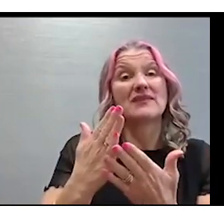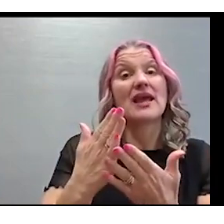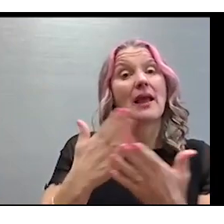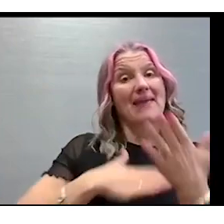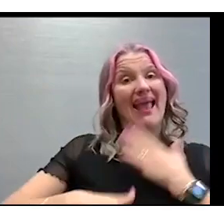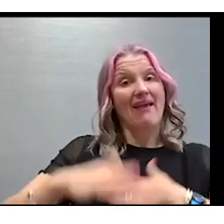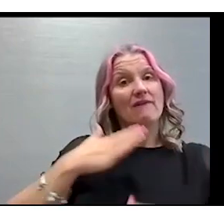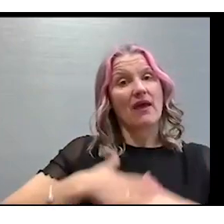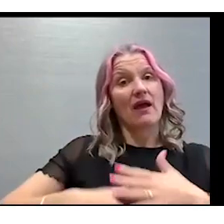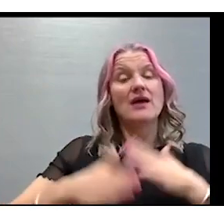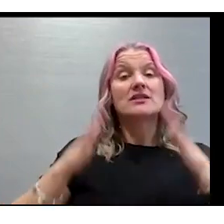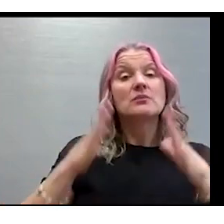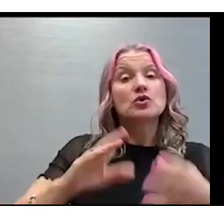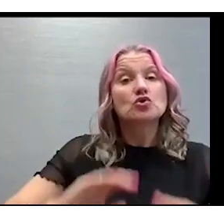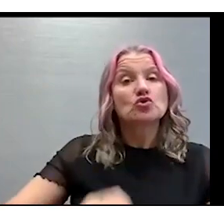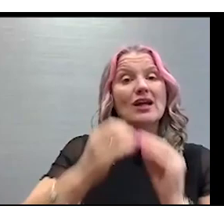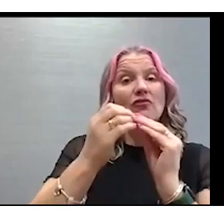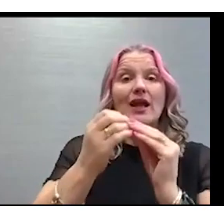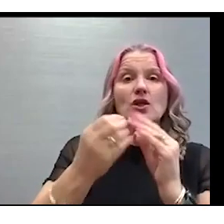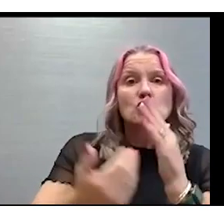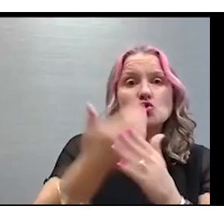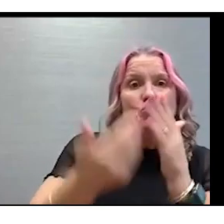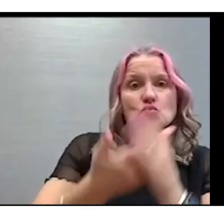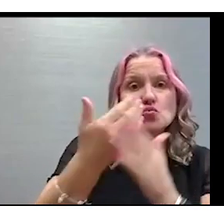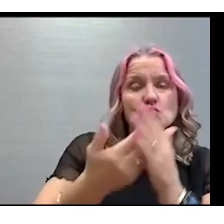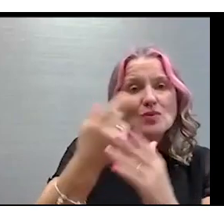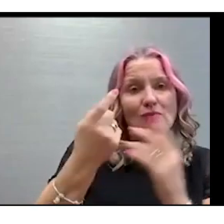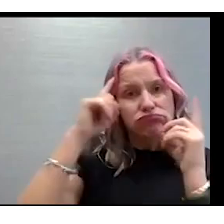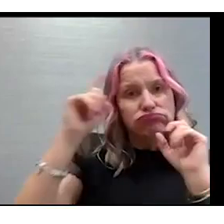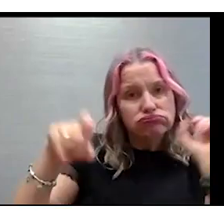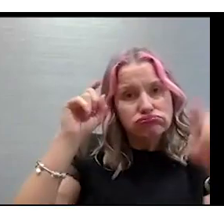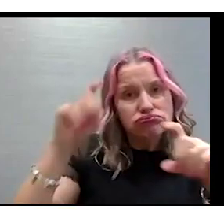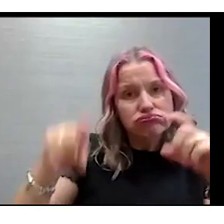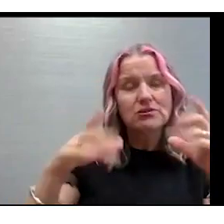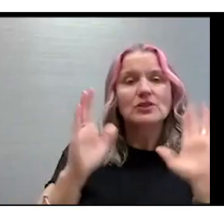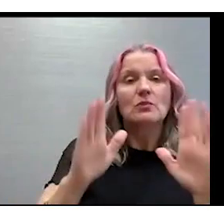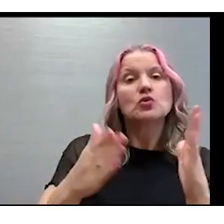It's meant to generate new items. It's meant to produce new items.